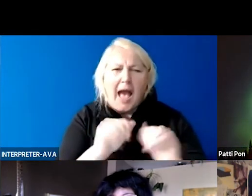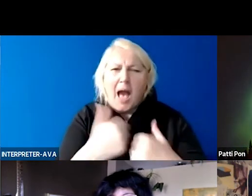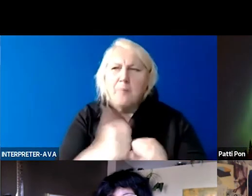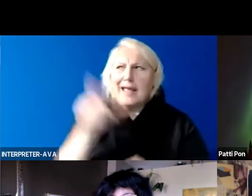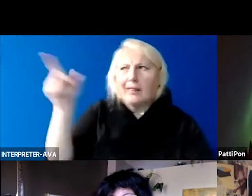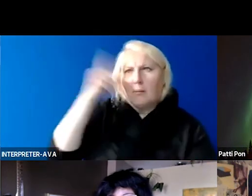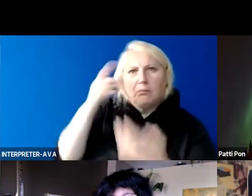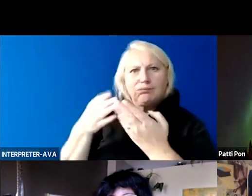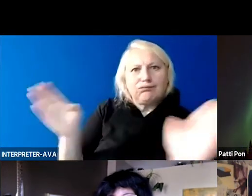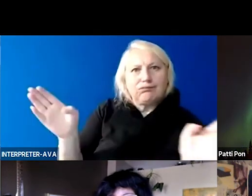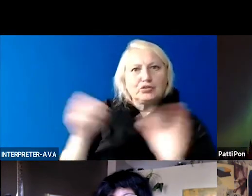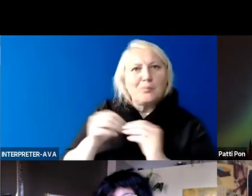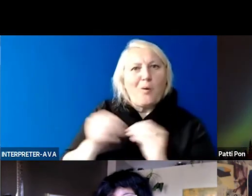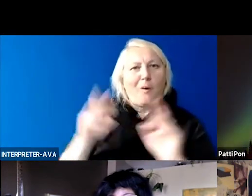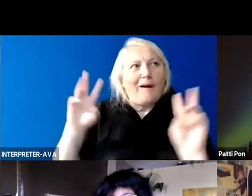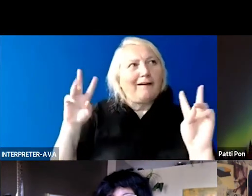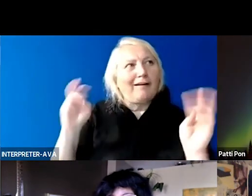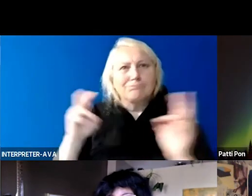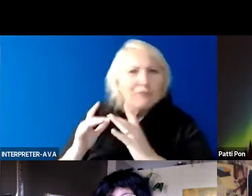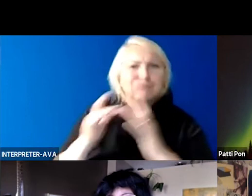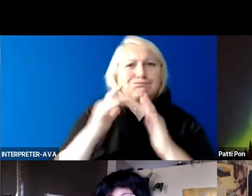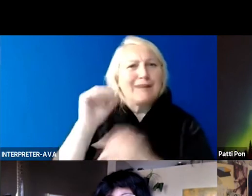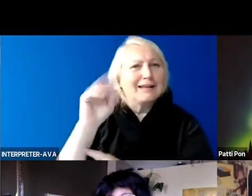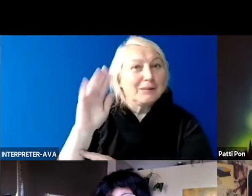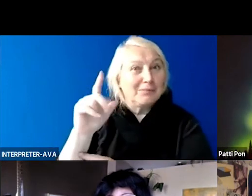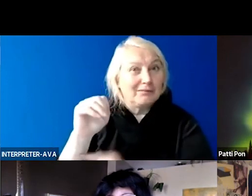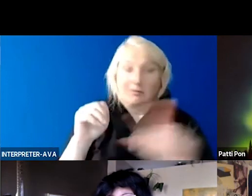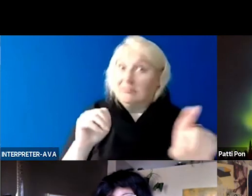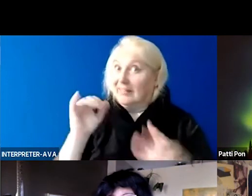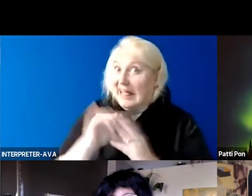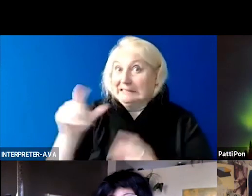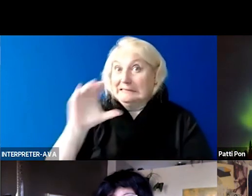And that was the most evident in the City of Calgary one and so hopefully there were a lot